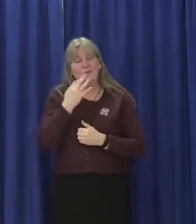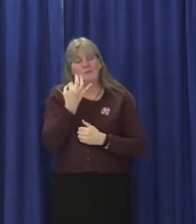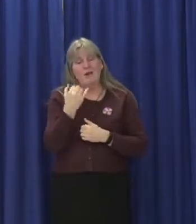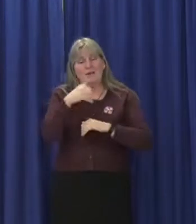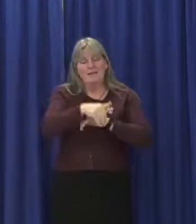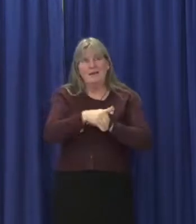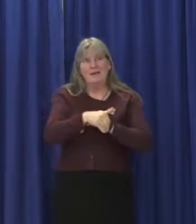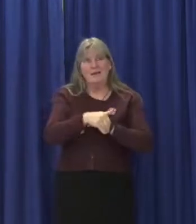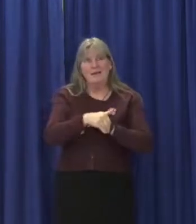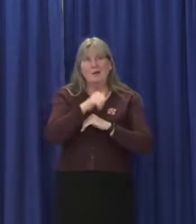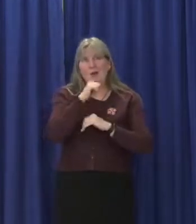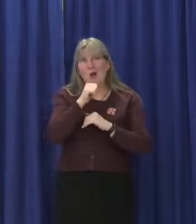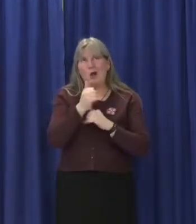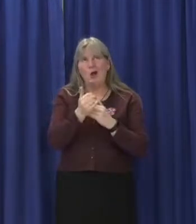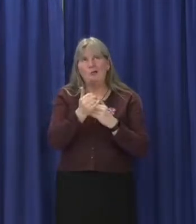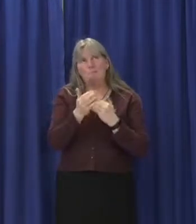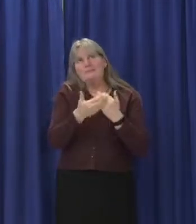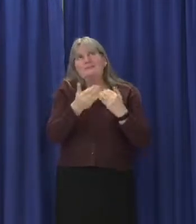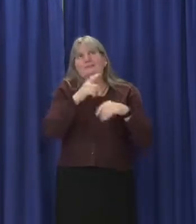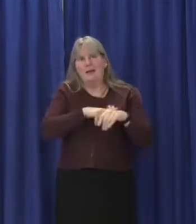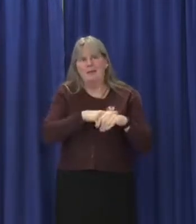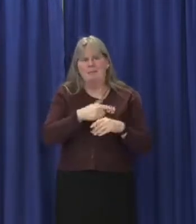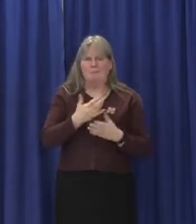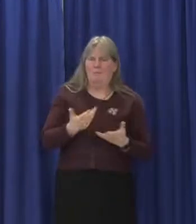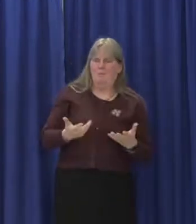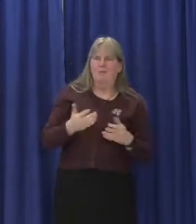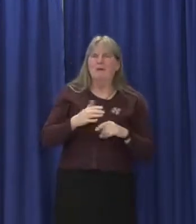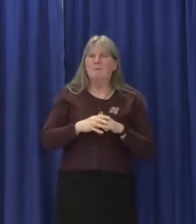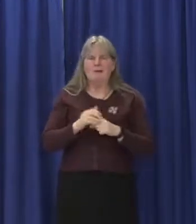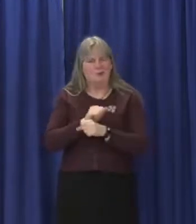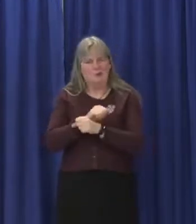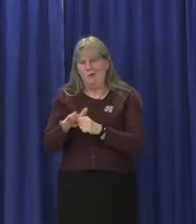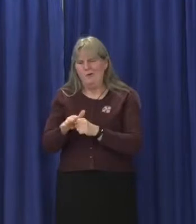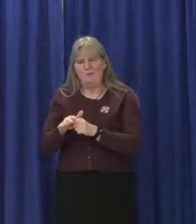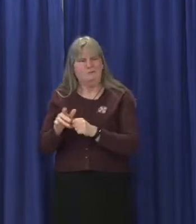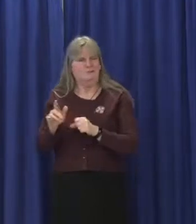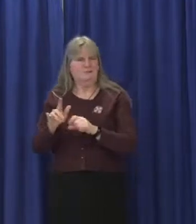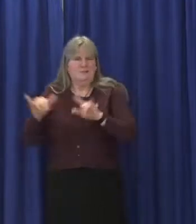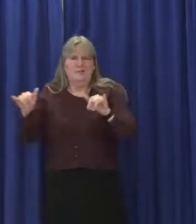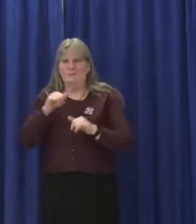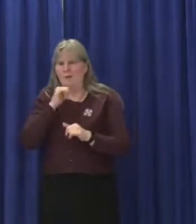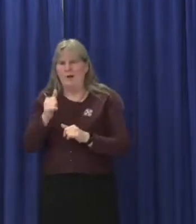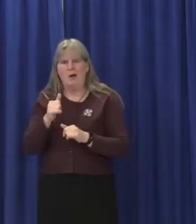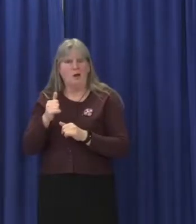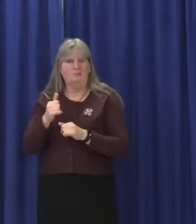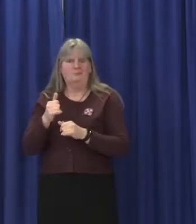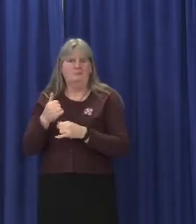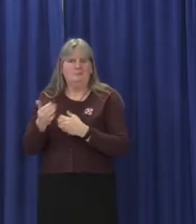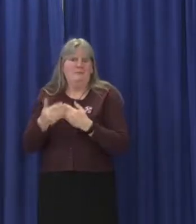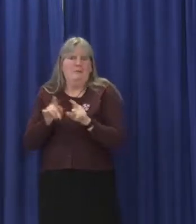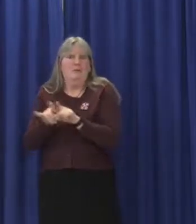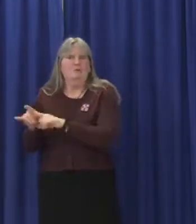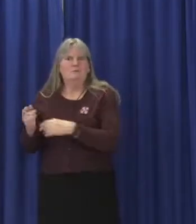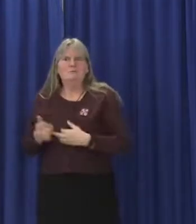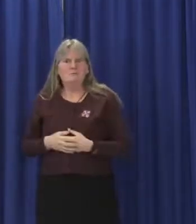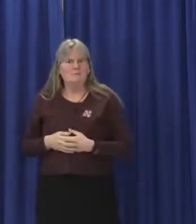convenient, absolutely. You know, but COVID is not convenient, it really isn't. It has been proven that, you know, all the way over the